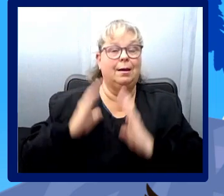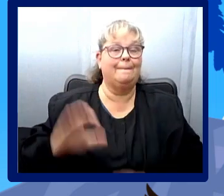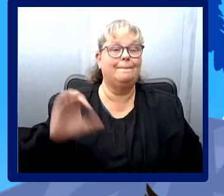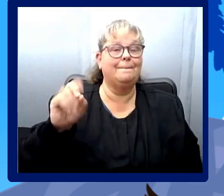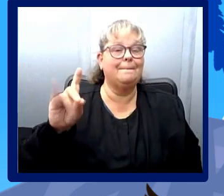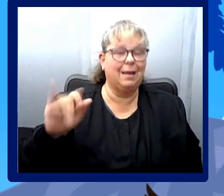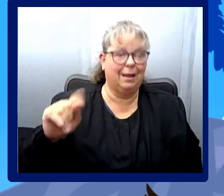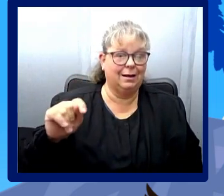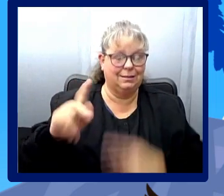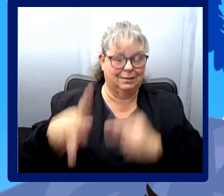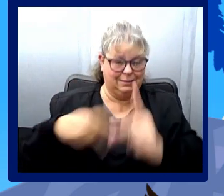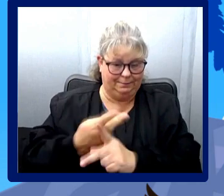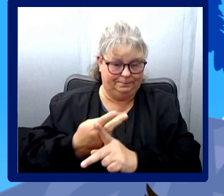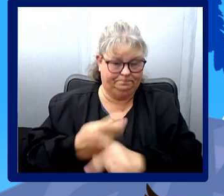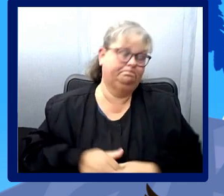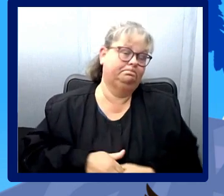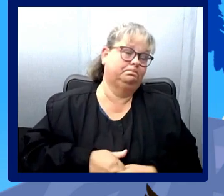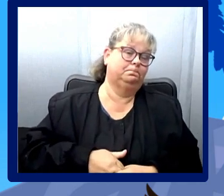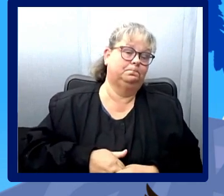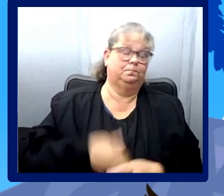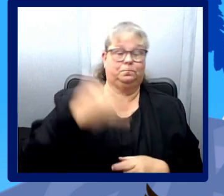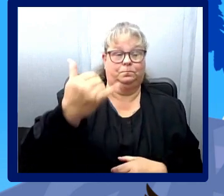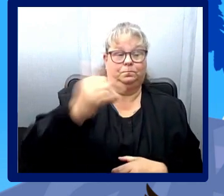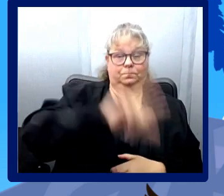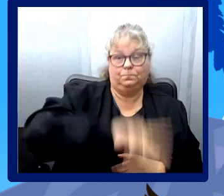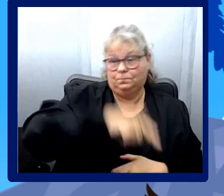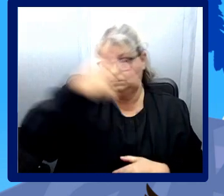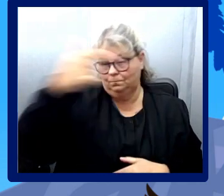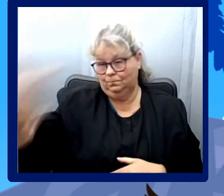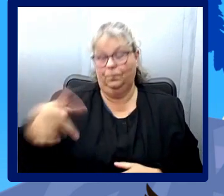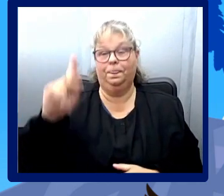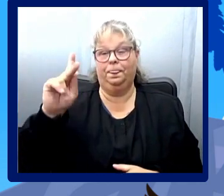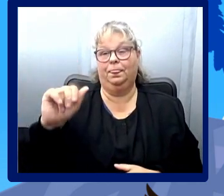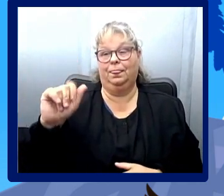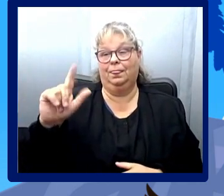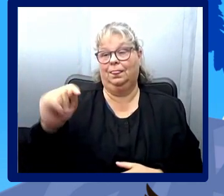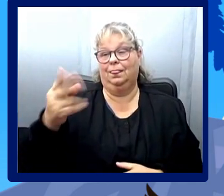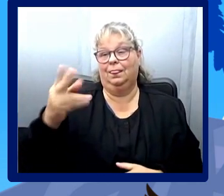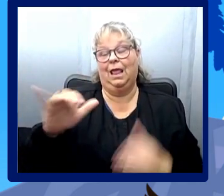Now I will turn it over to Kathy to talk about how she used this app at Olivet.